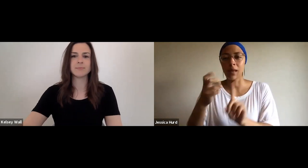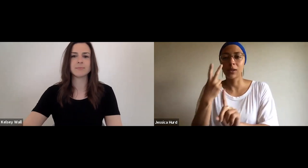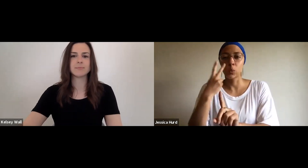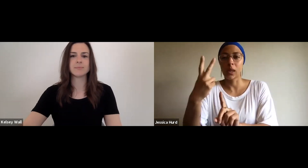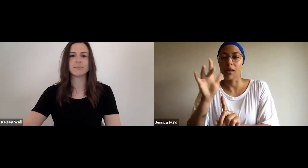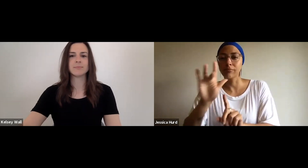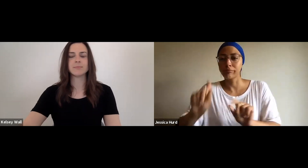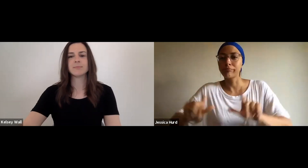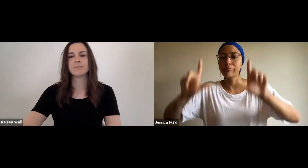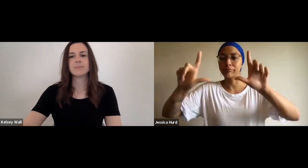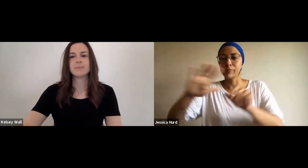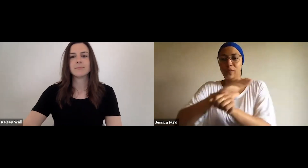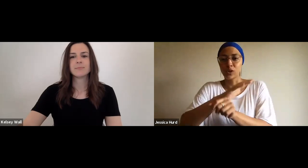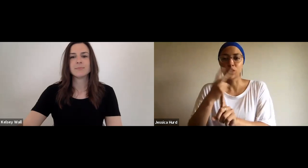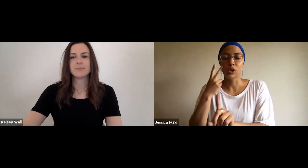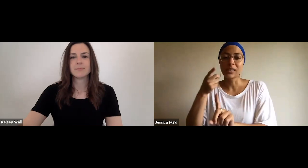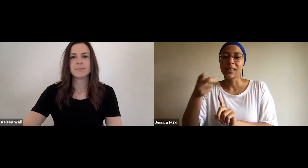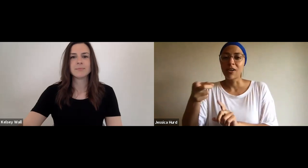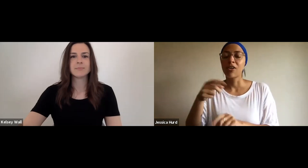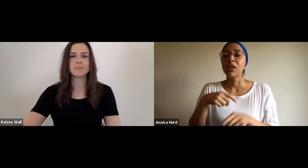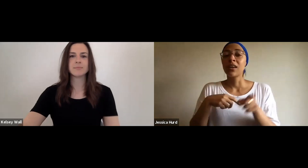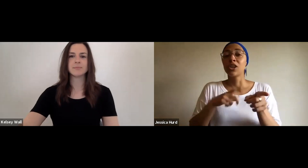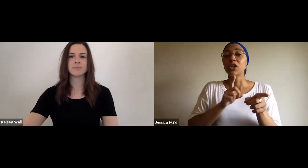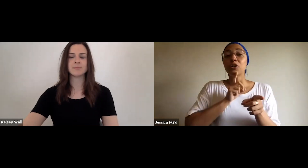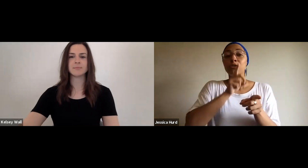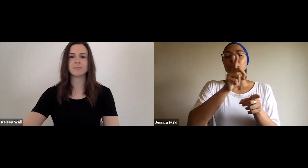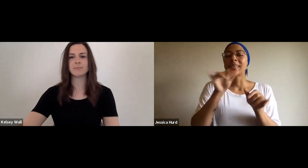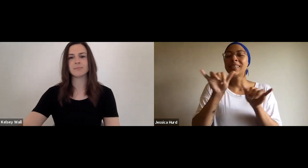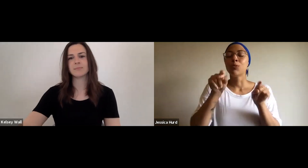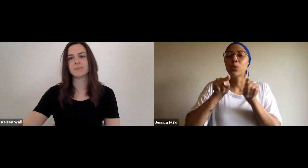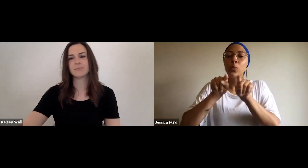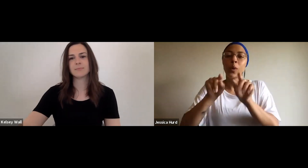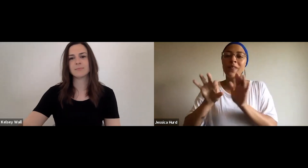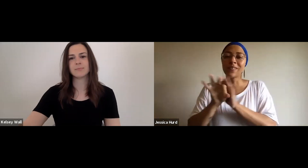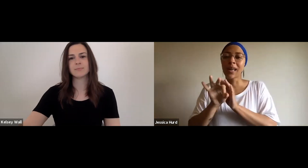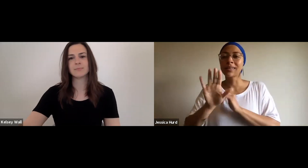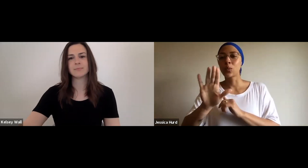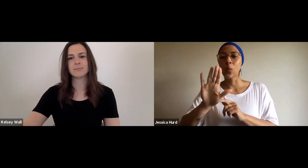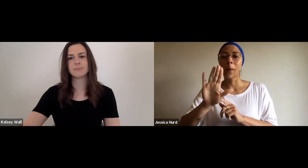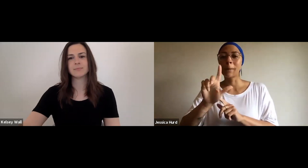for my poem that I wrote, so you can actually make the presentation larger so that you can read it, but,